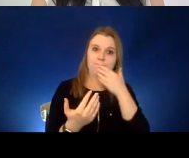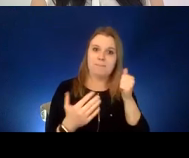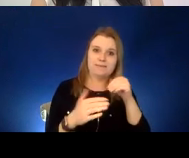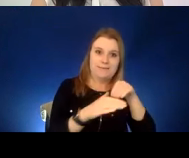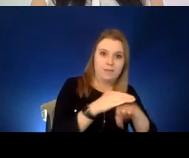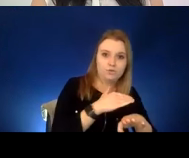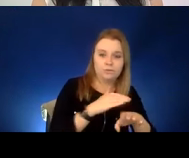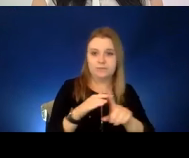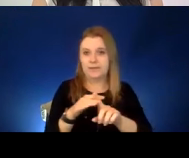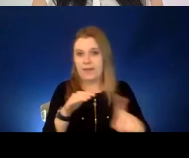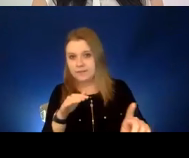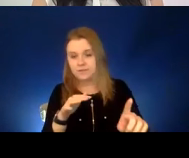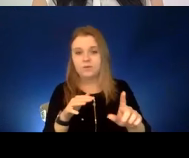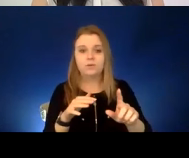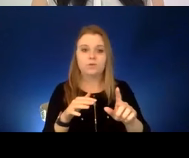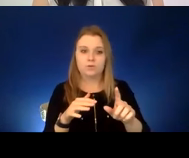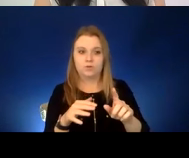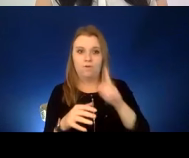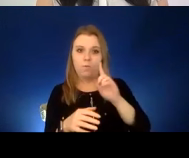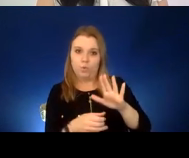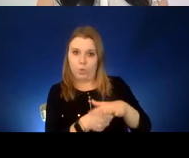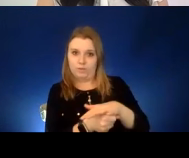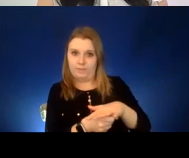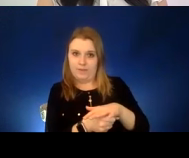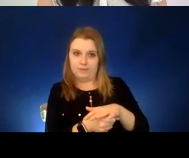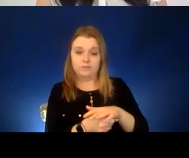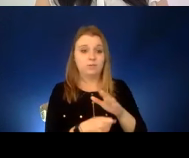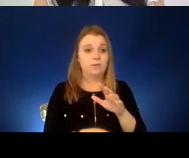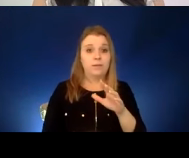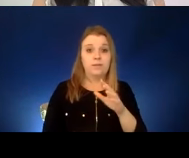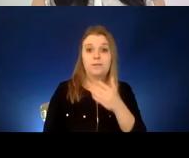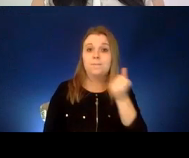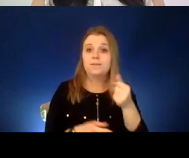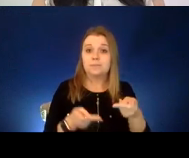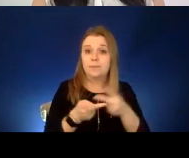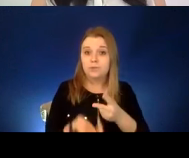to enter your space or event, the best places to park, close to an entrance or an elevator,